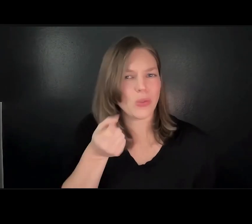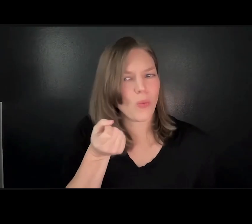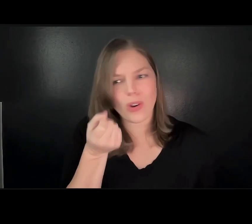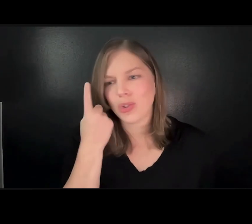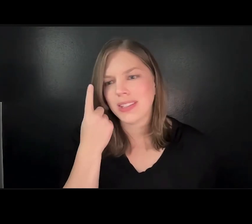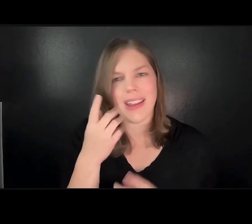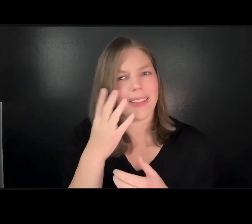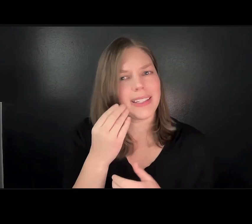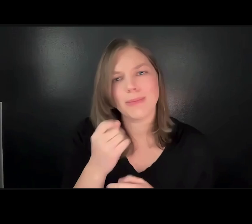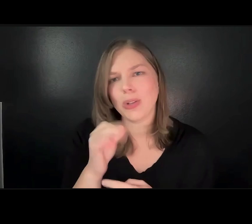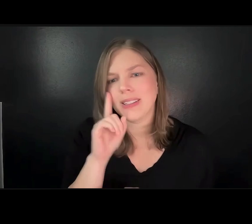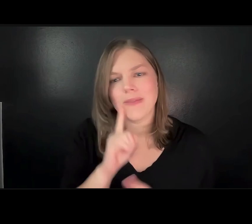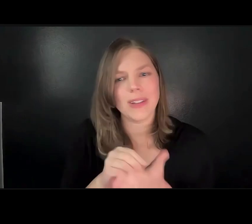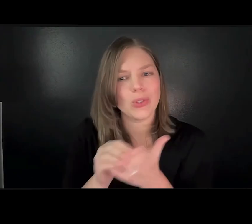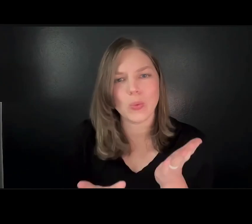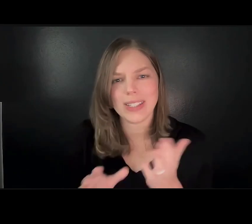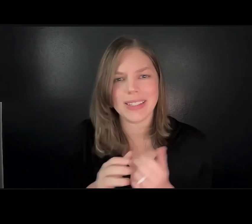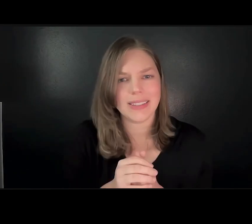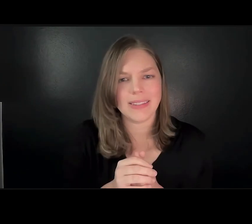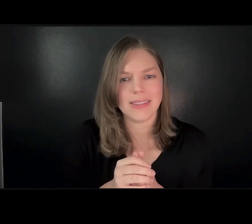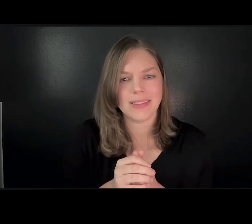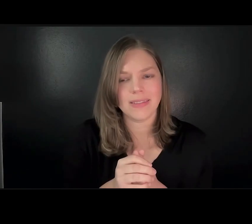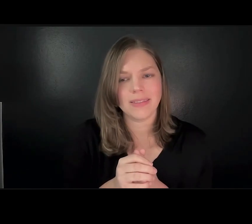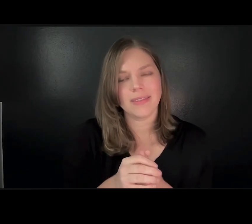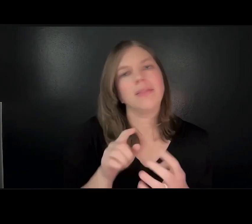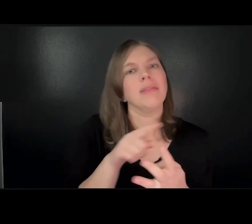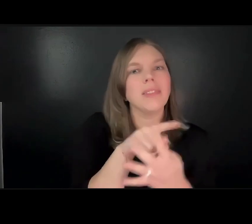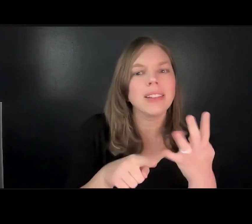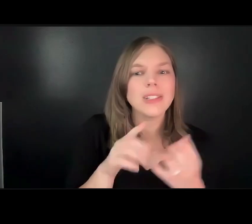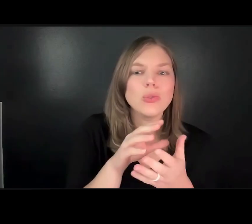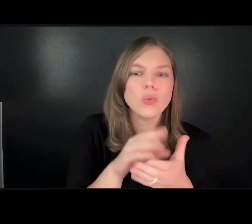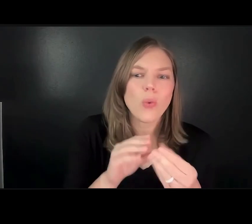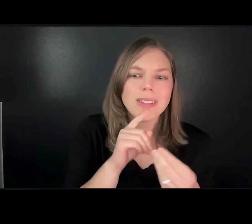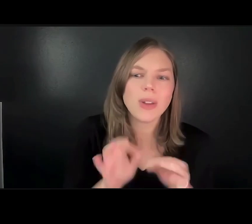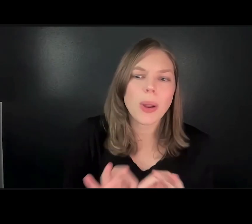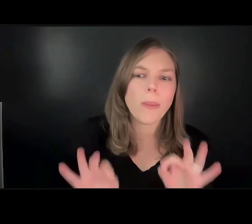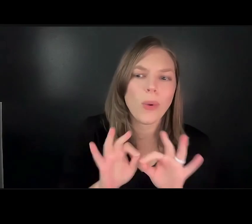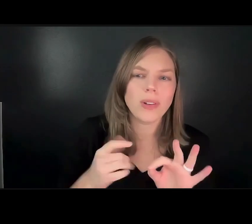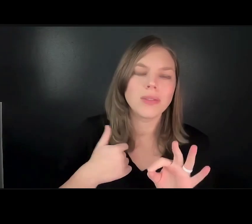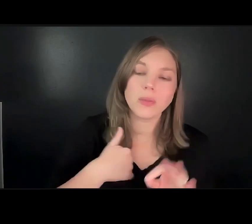because they often lack empathy and understanding of the experiences of deaf students. These stories are important.